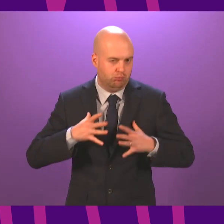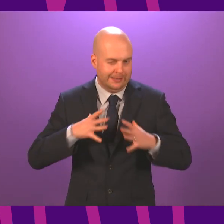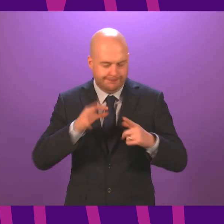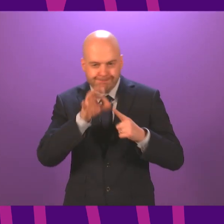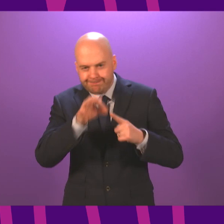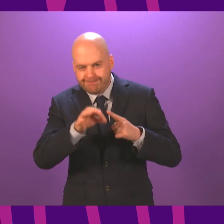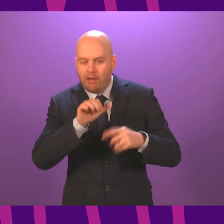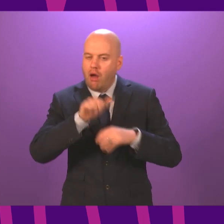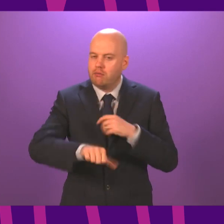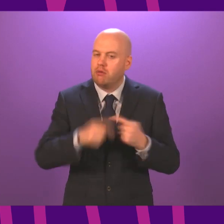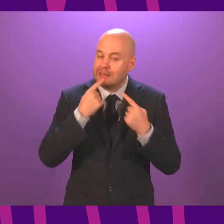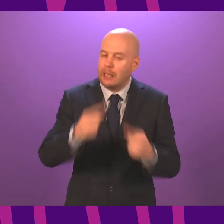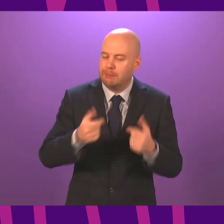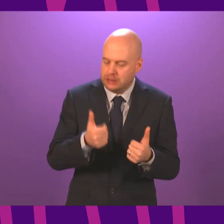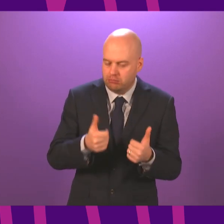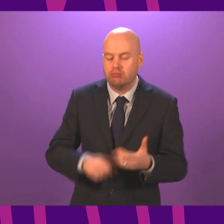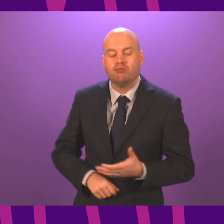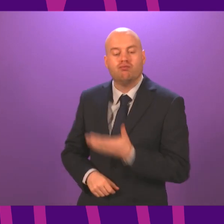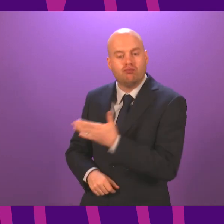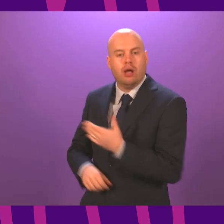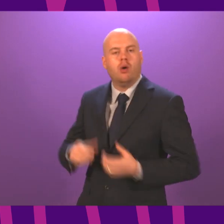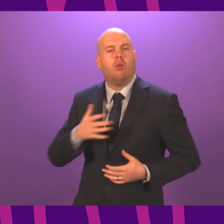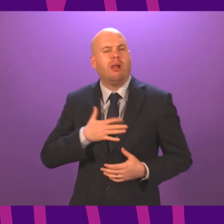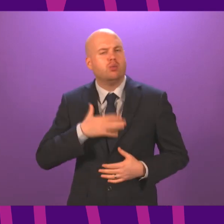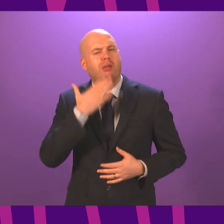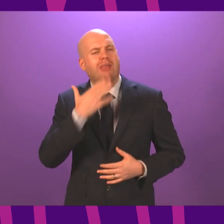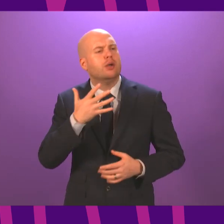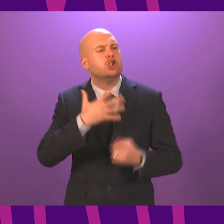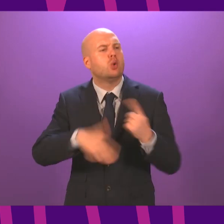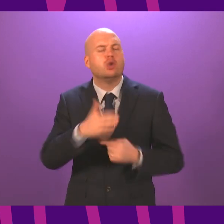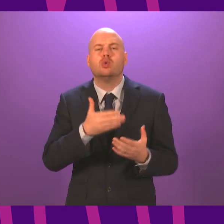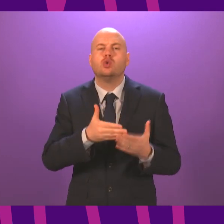to thank Social Security Scotland staff for their support during the Covid effort.